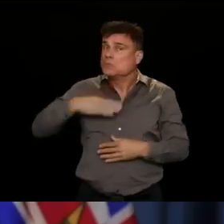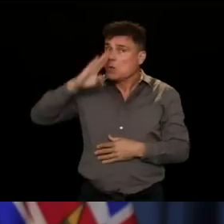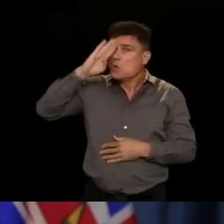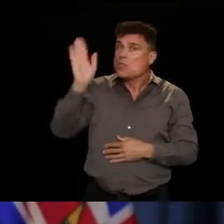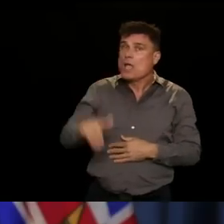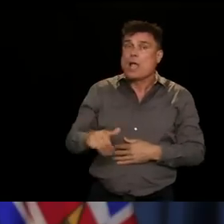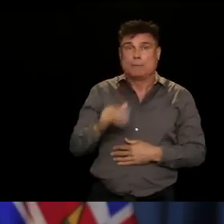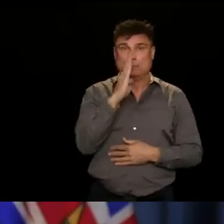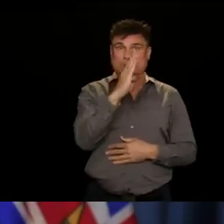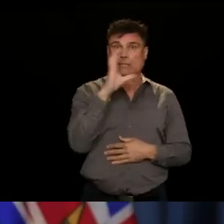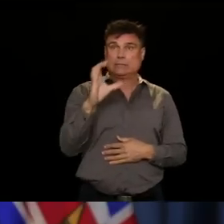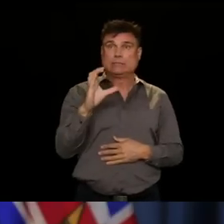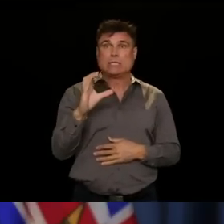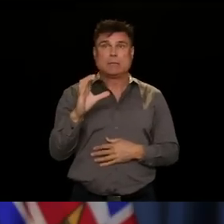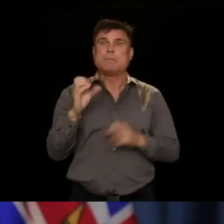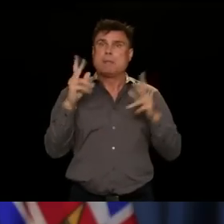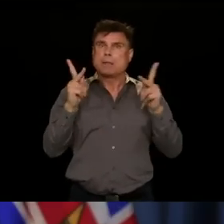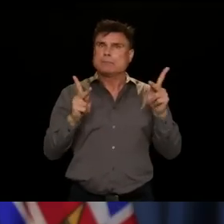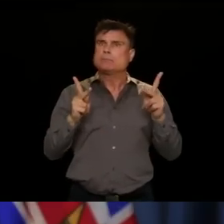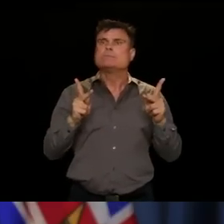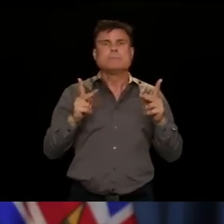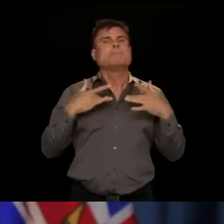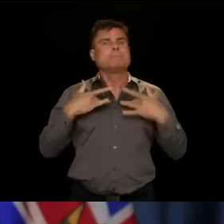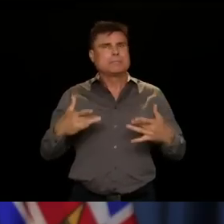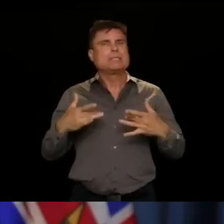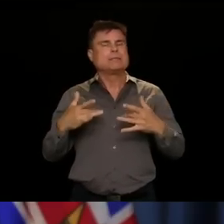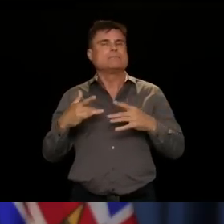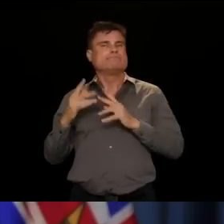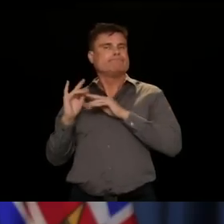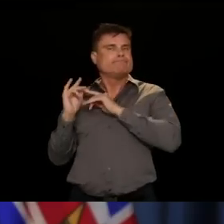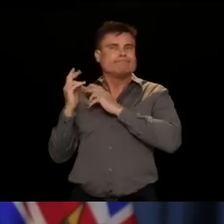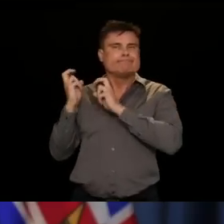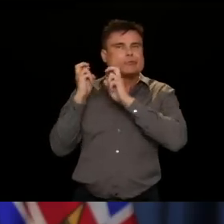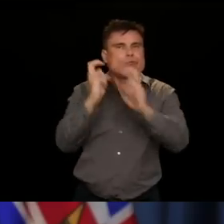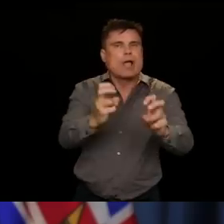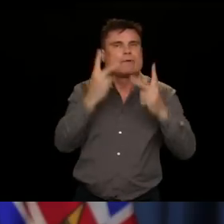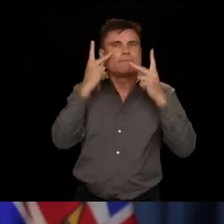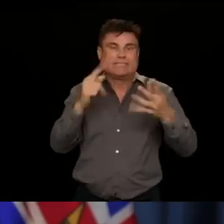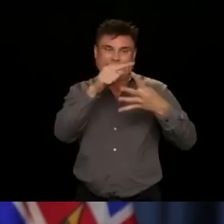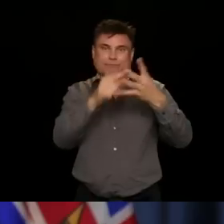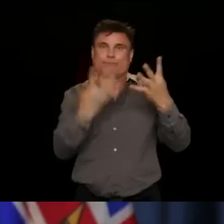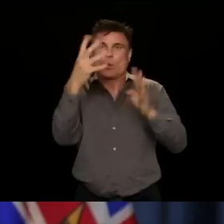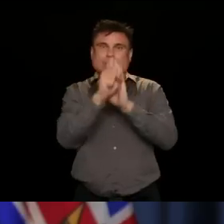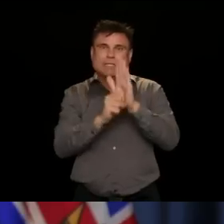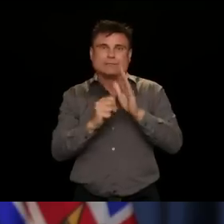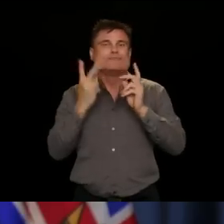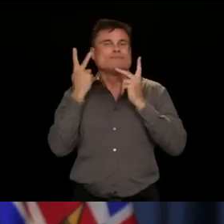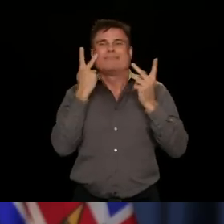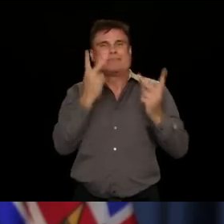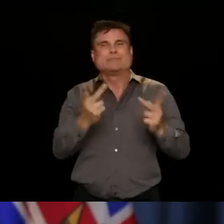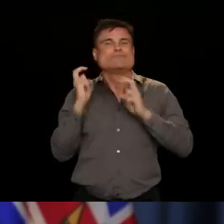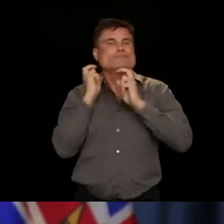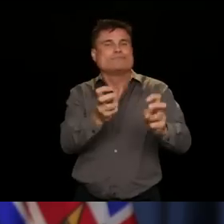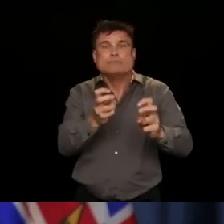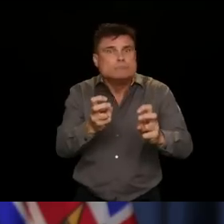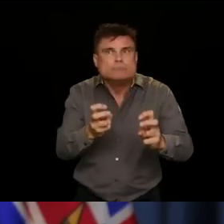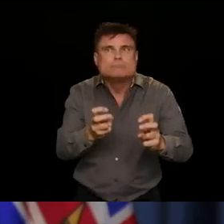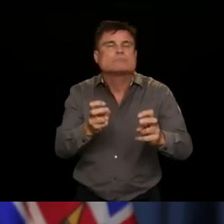many people visit the US, they visit some of those places in the course of a normal year.